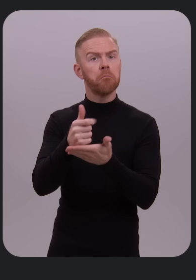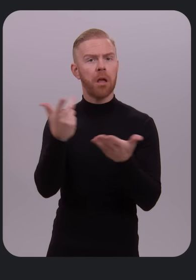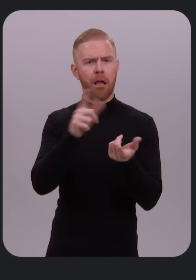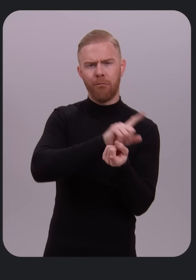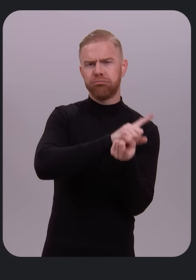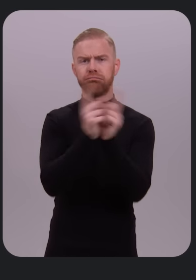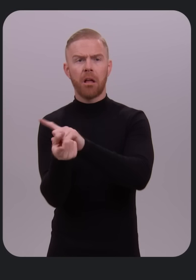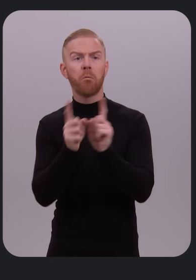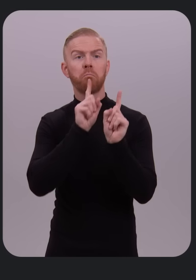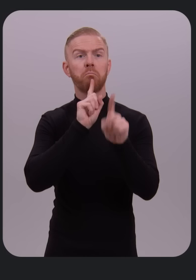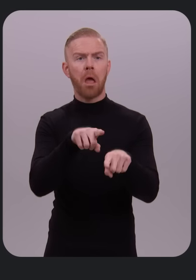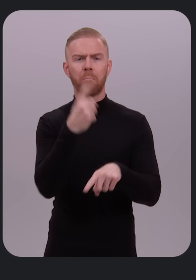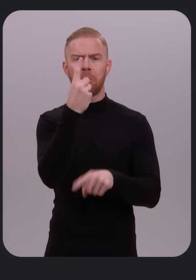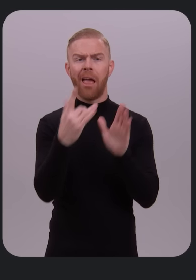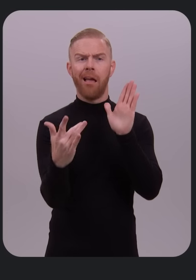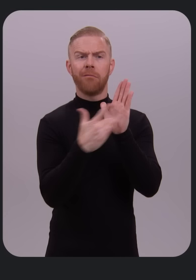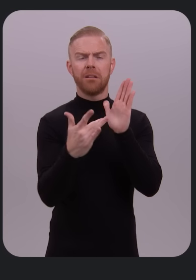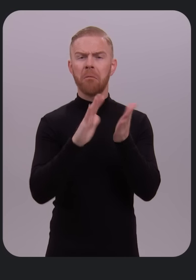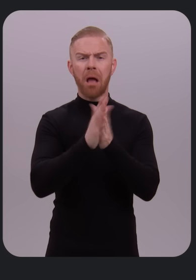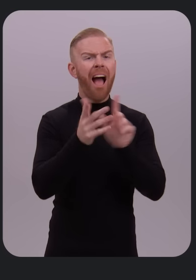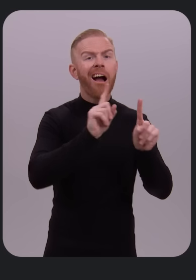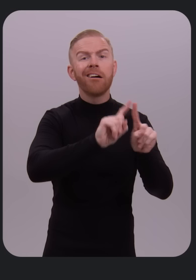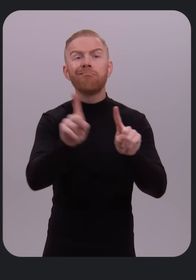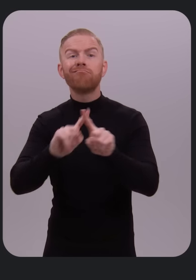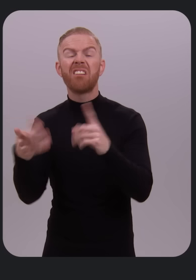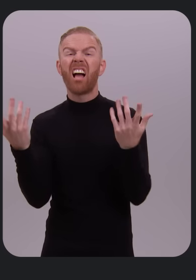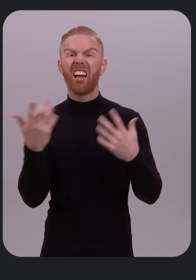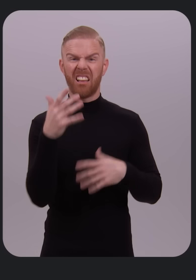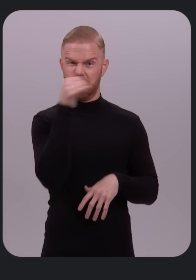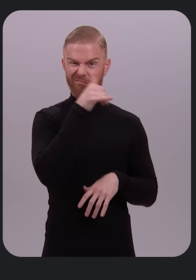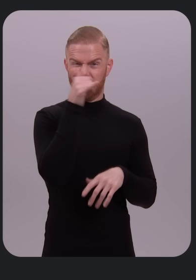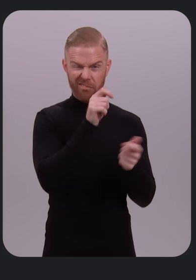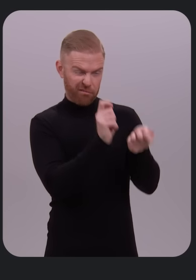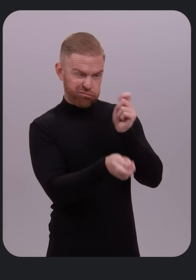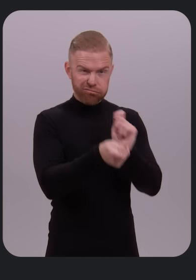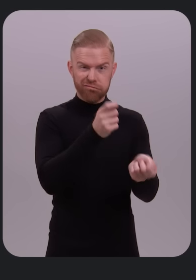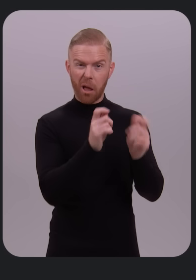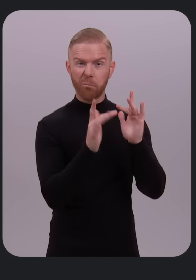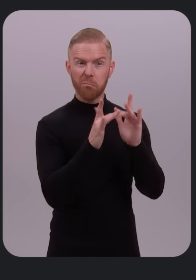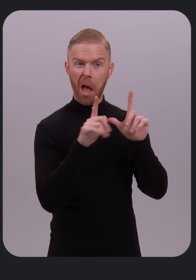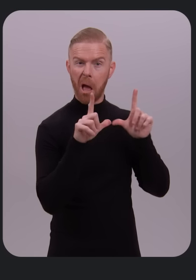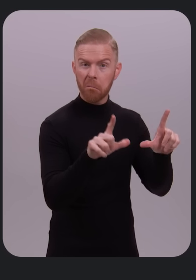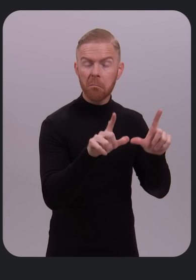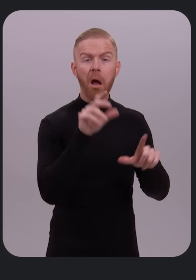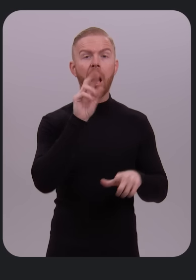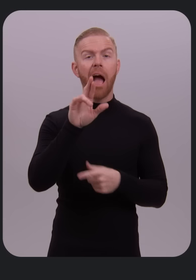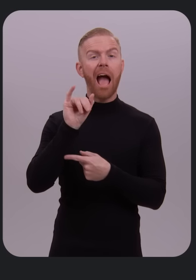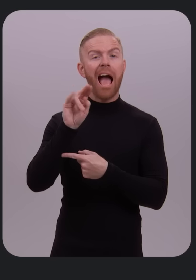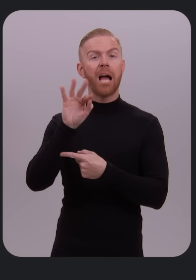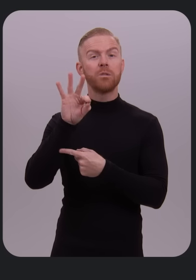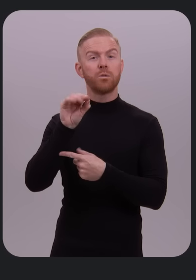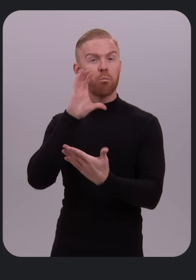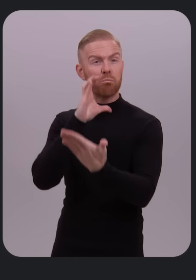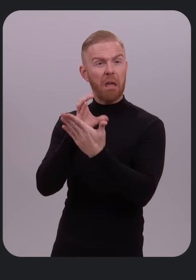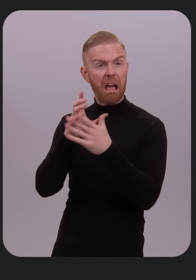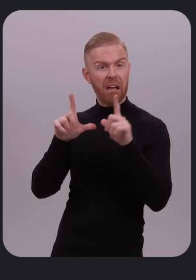tap, into all kinds of new things, like a dynamic web page, an infographic, a helpful quiz, even a custom